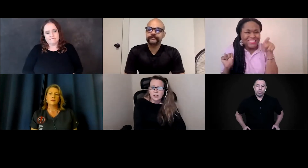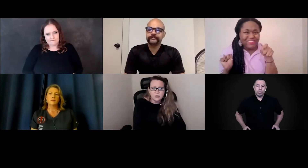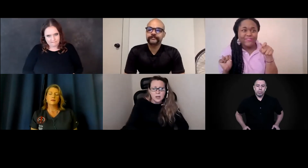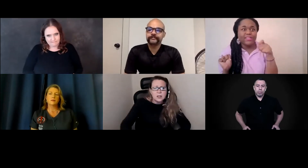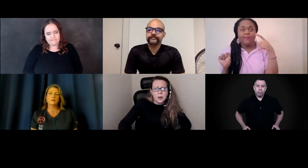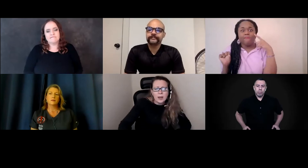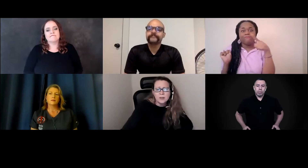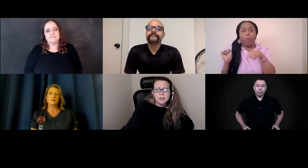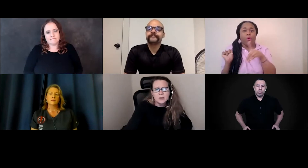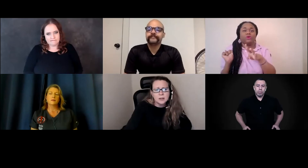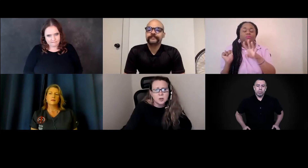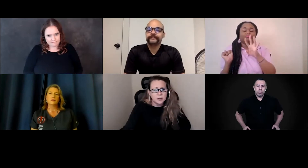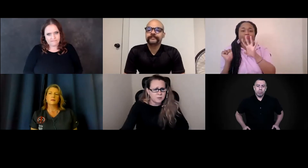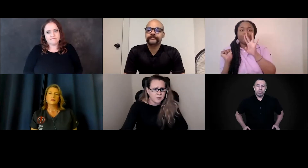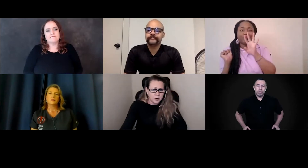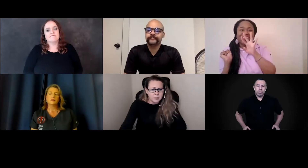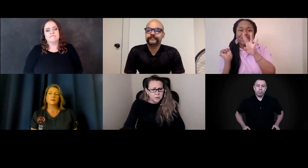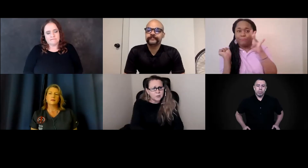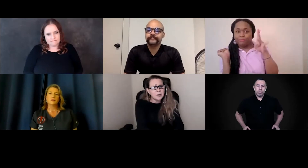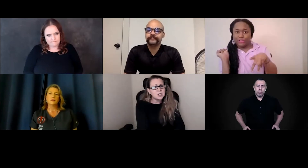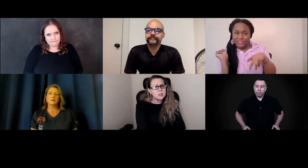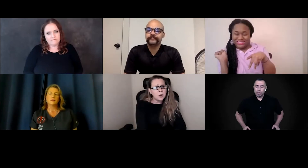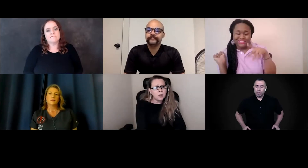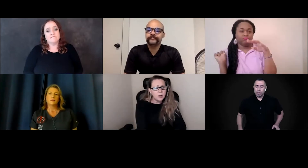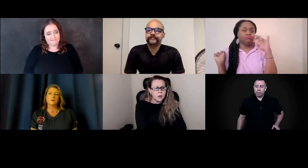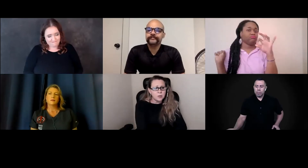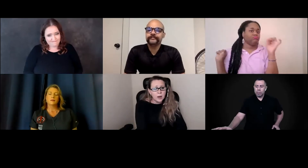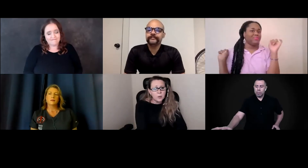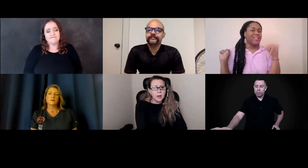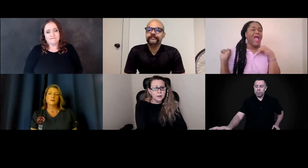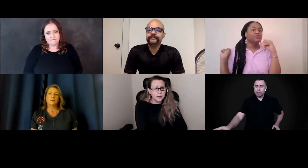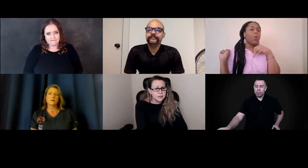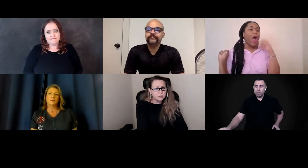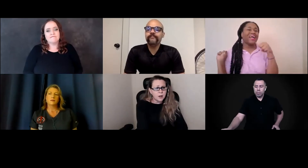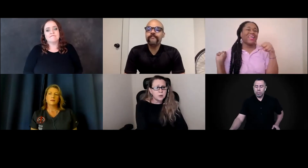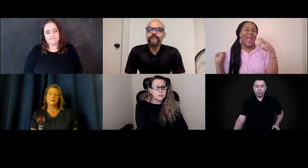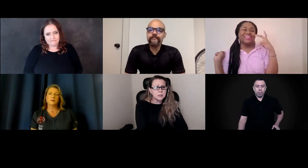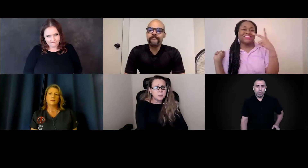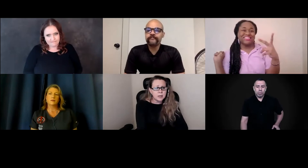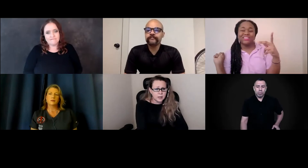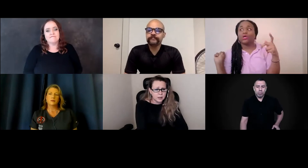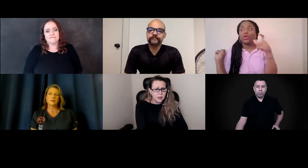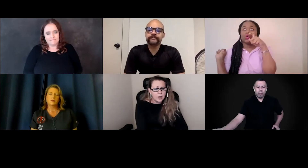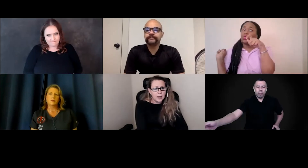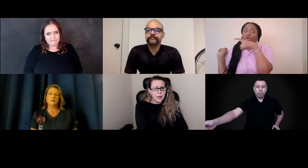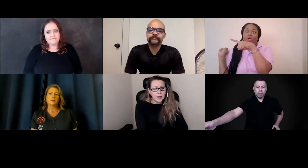I have them give me a little bit of environmental information as well. That way I can identify who is speaking.